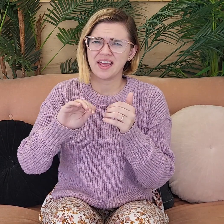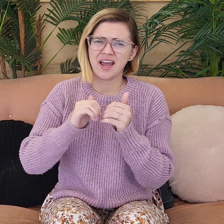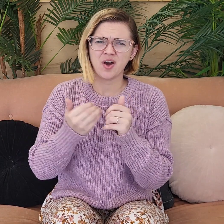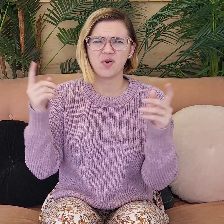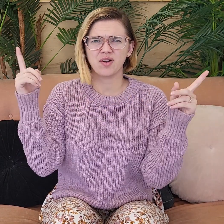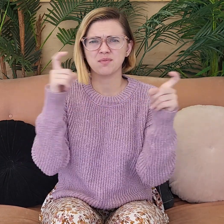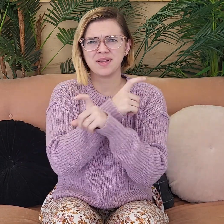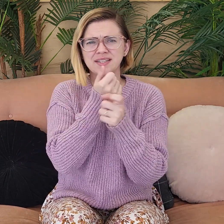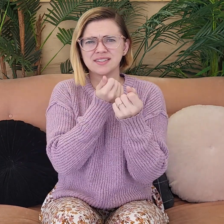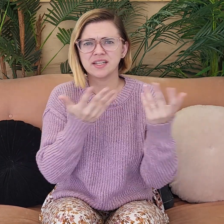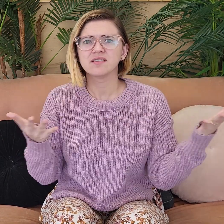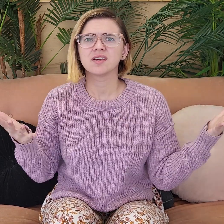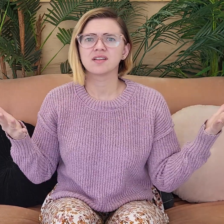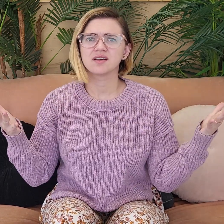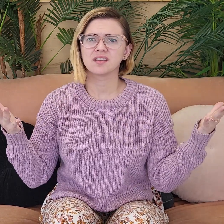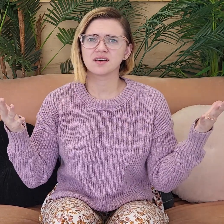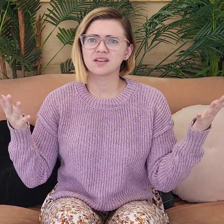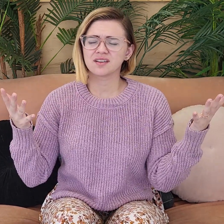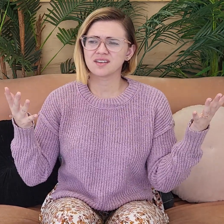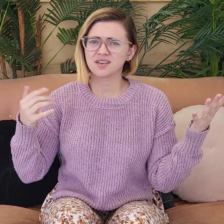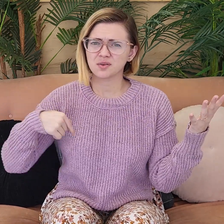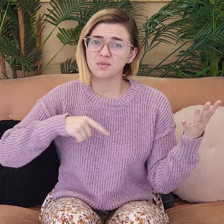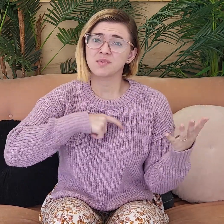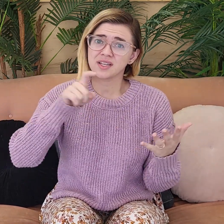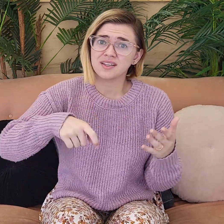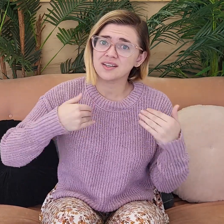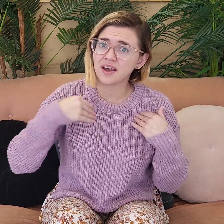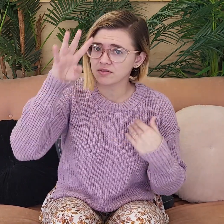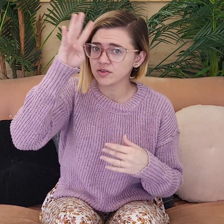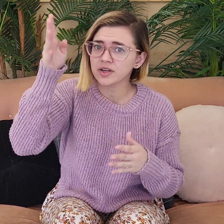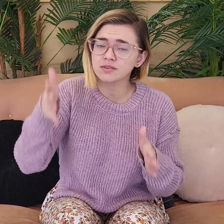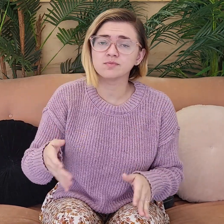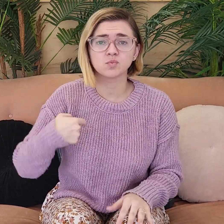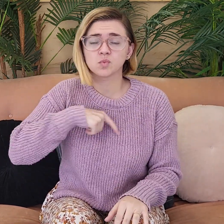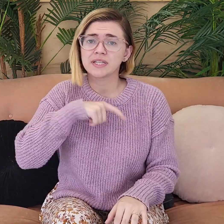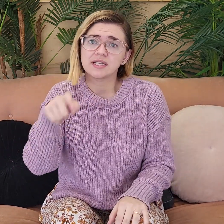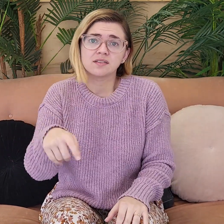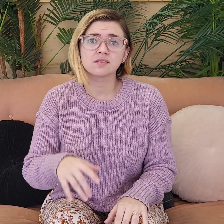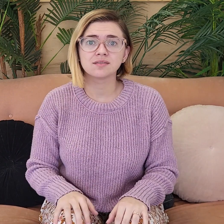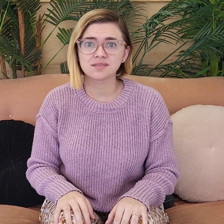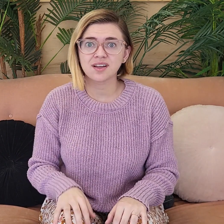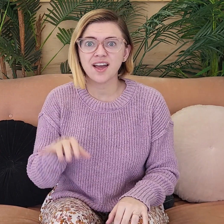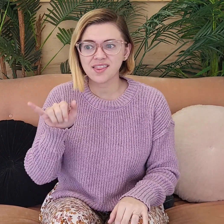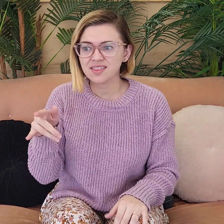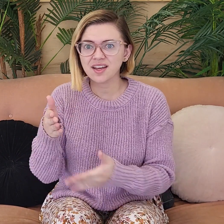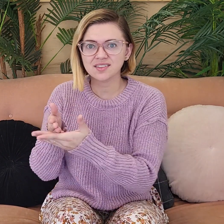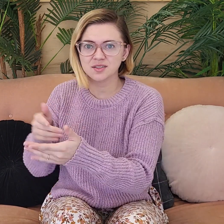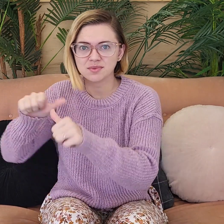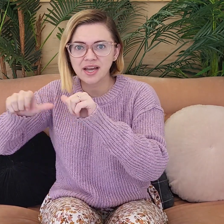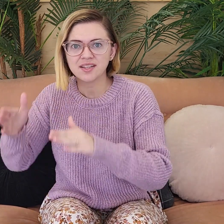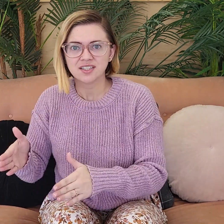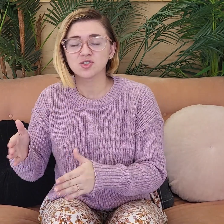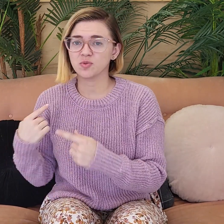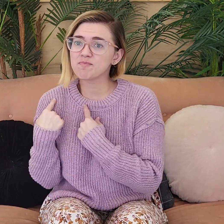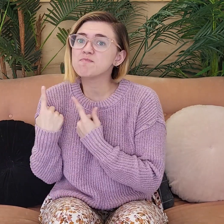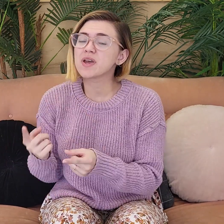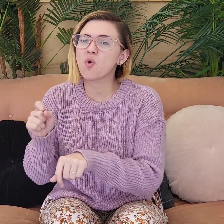wow, with how complex everything is, we need to have a creator. We just need that. And that's some